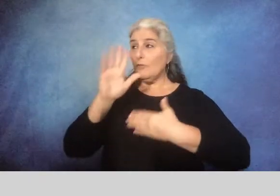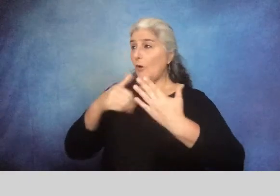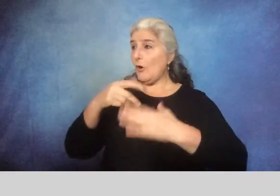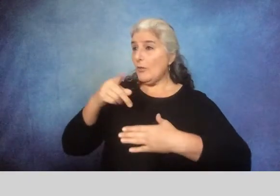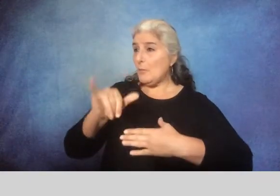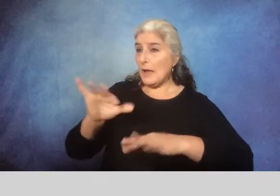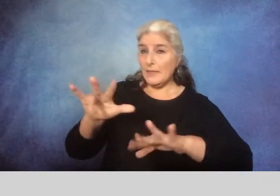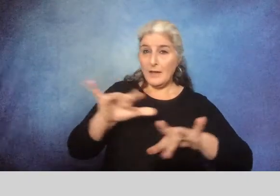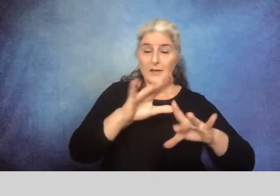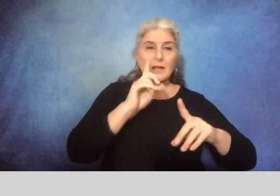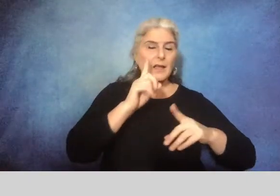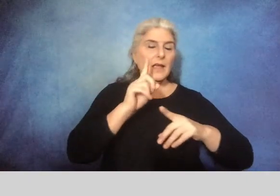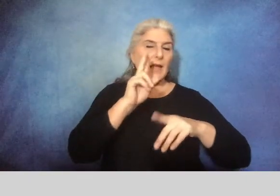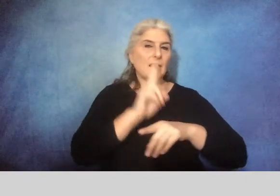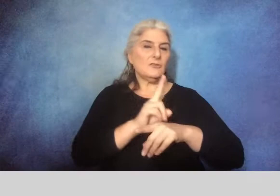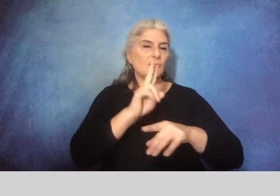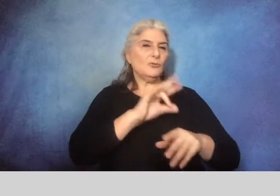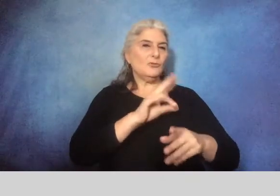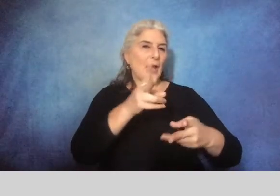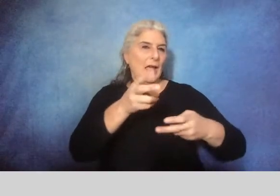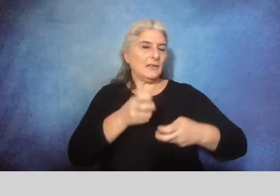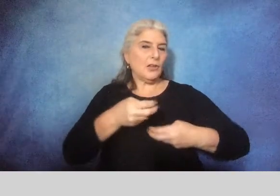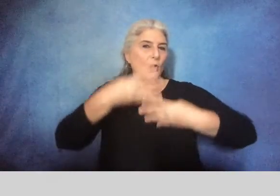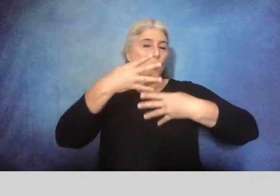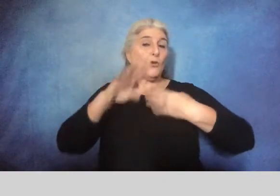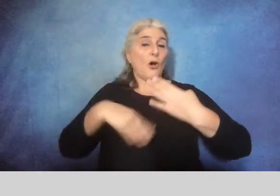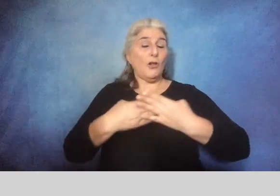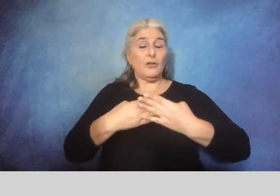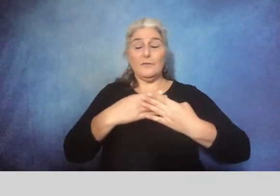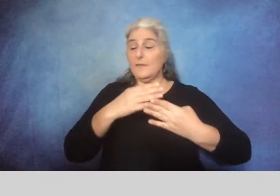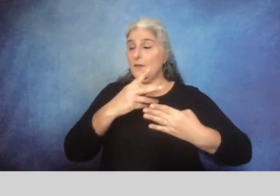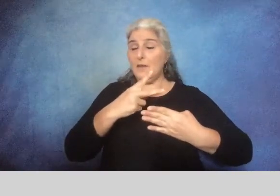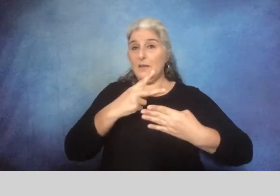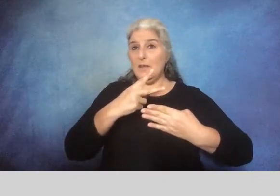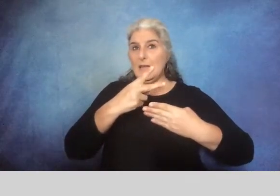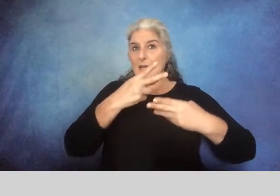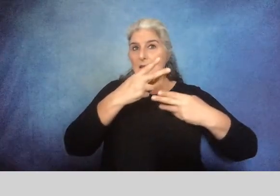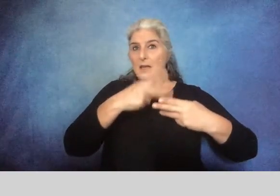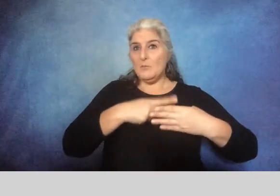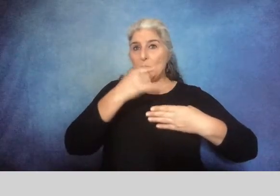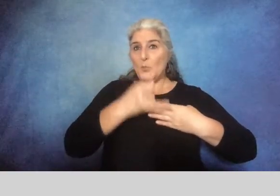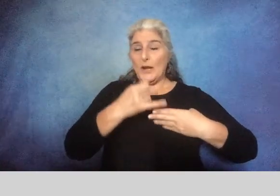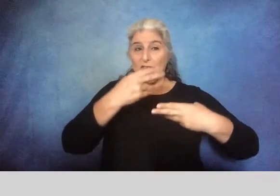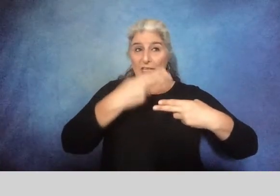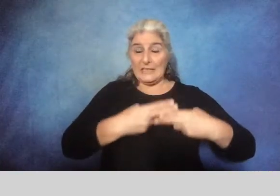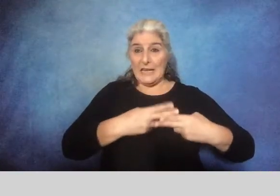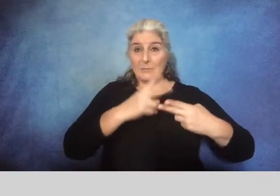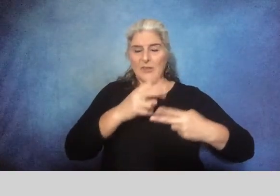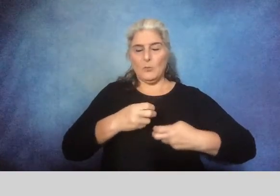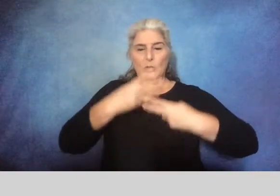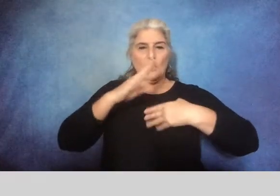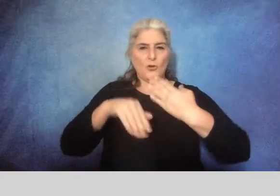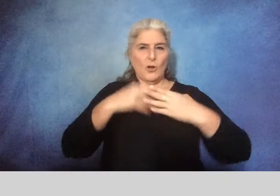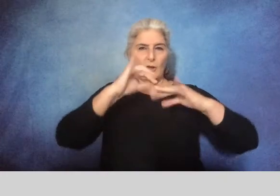which are registered using the same project name. And now that we have set up all the details for a plugin manager.